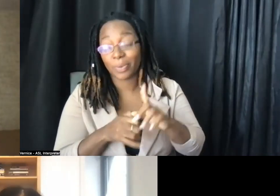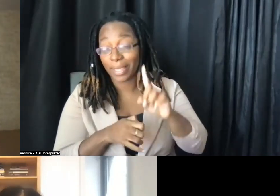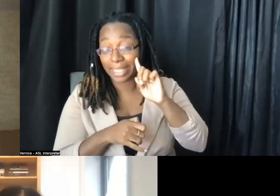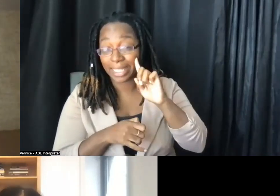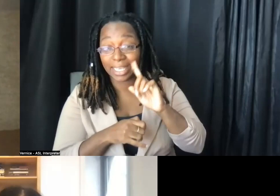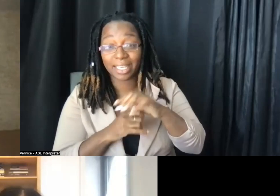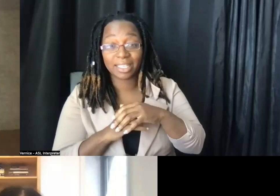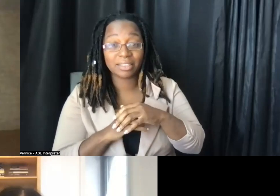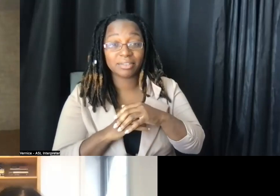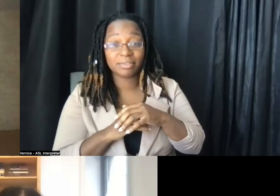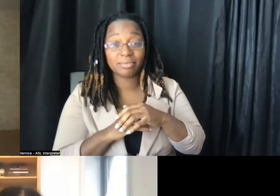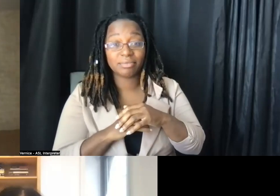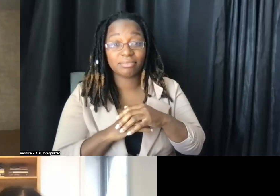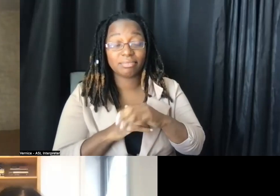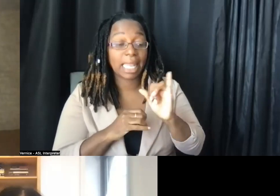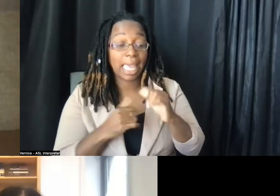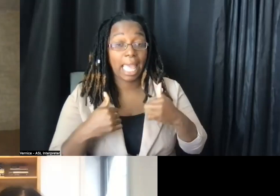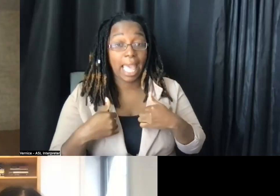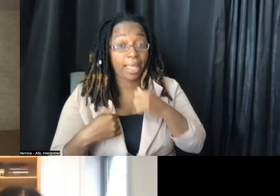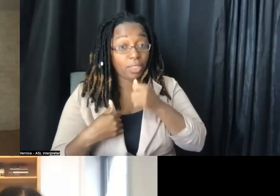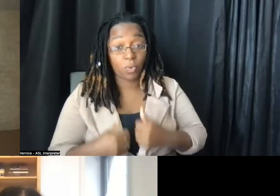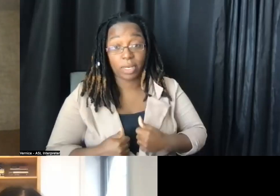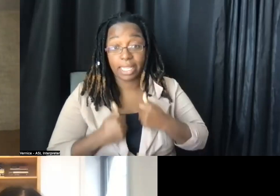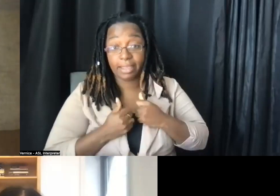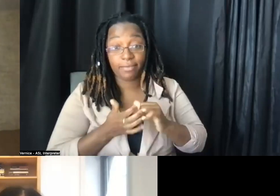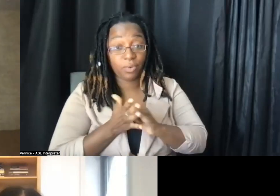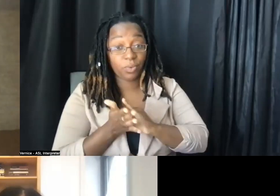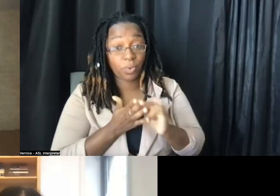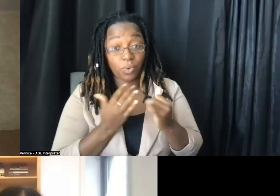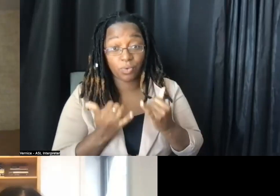And even if you